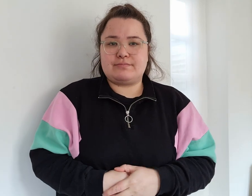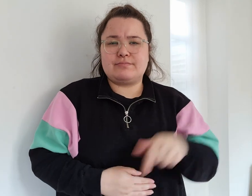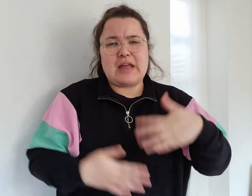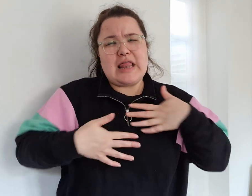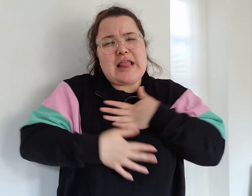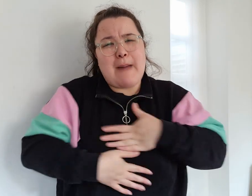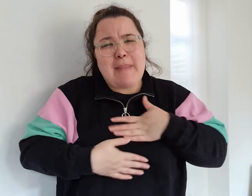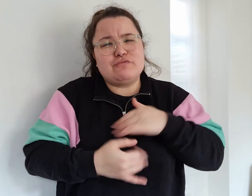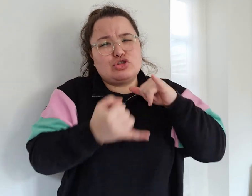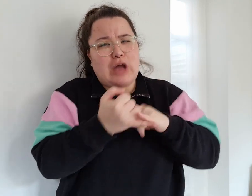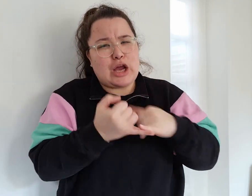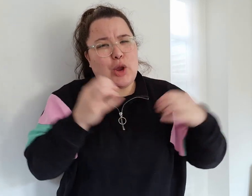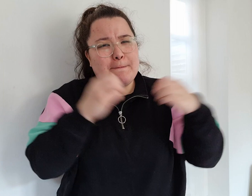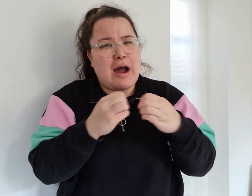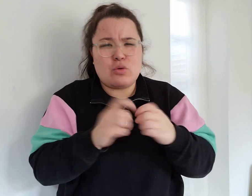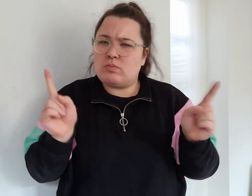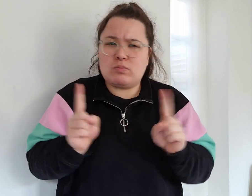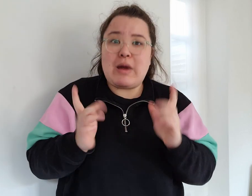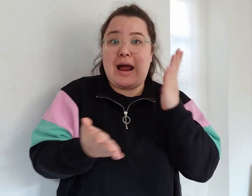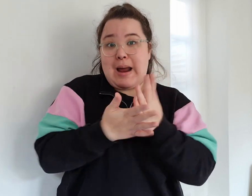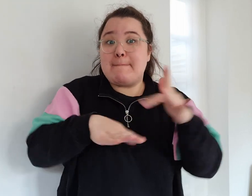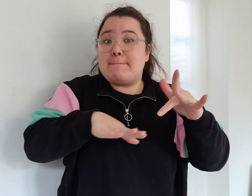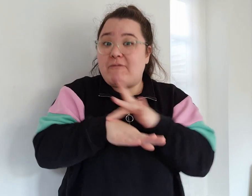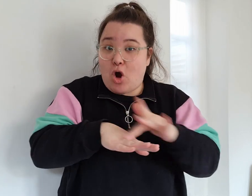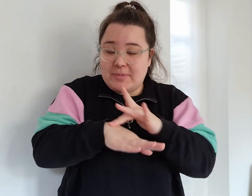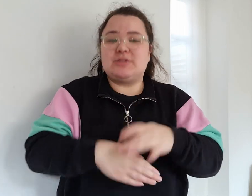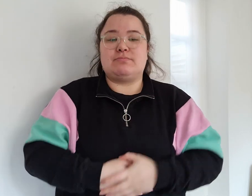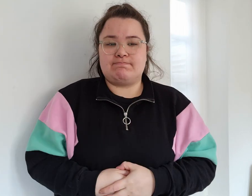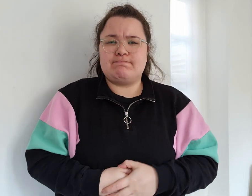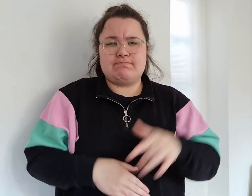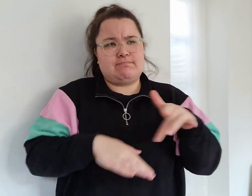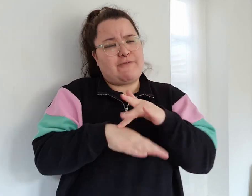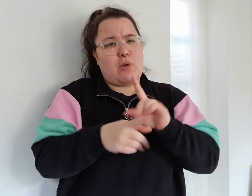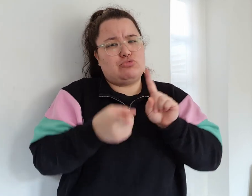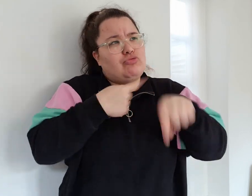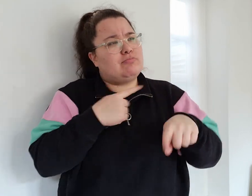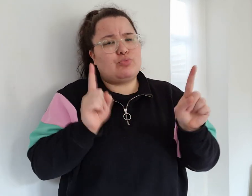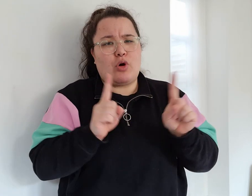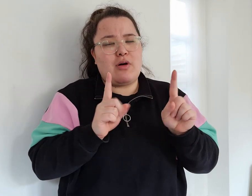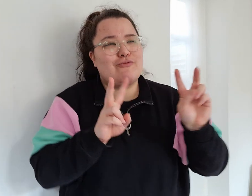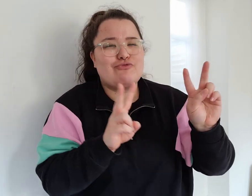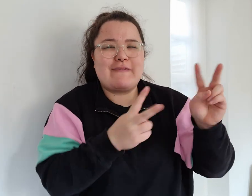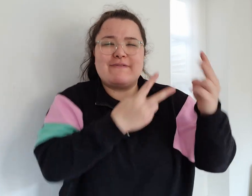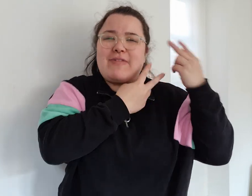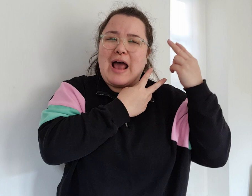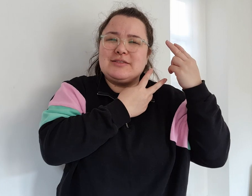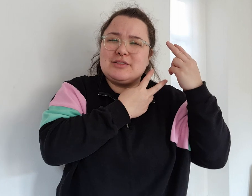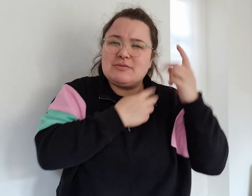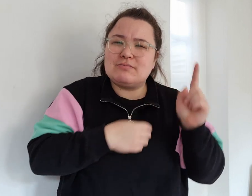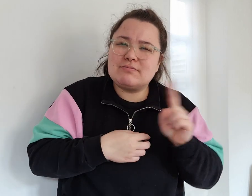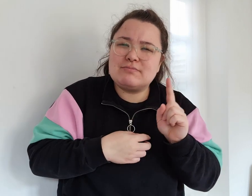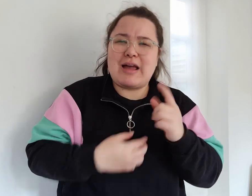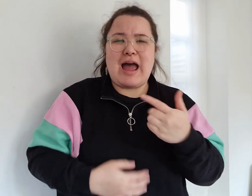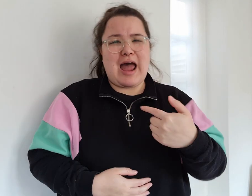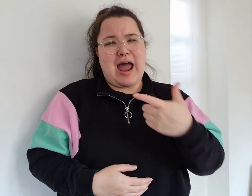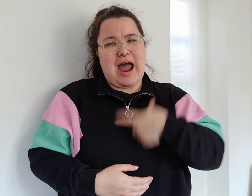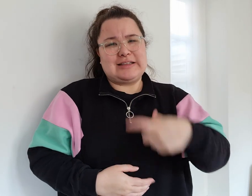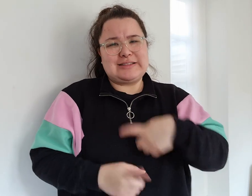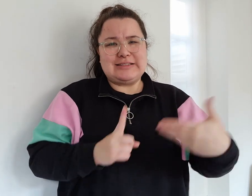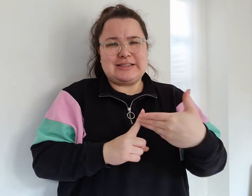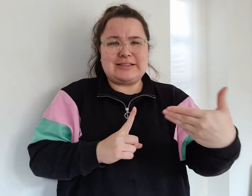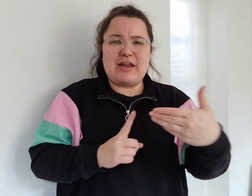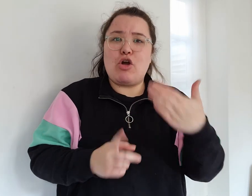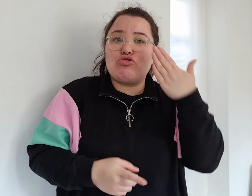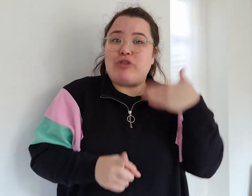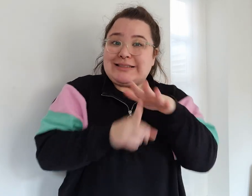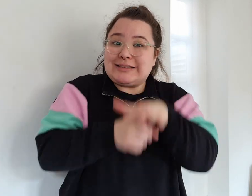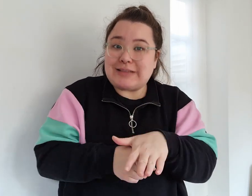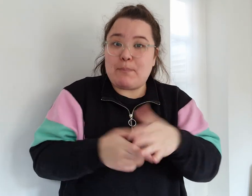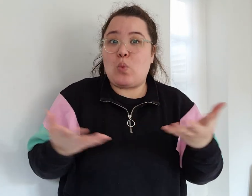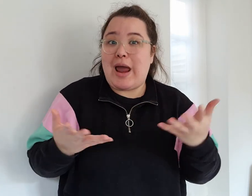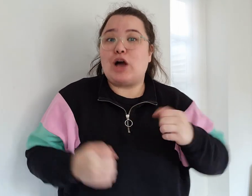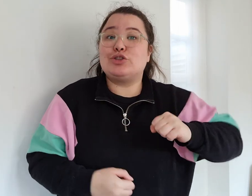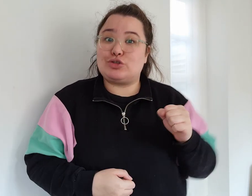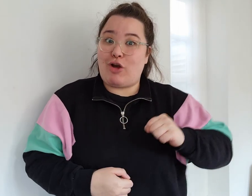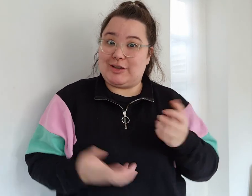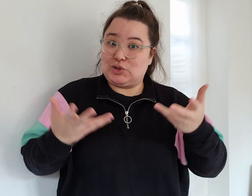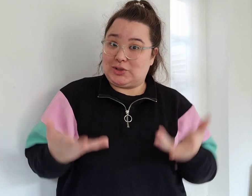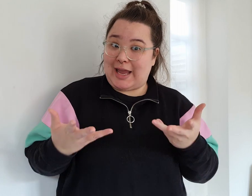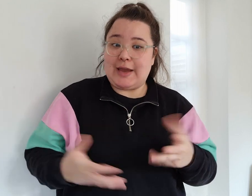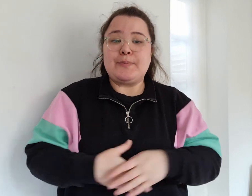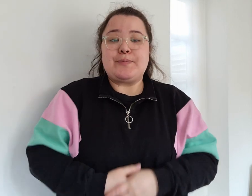Lament for Sheku Bayoh is a non-apologetic reflection on identity and racism in Scotland today.